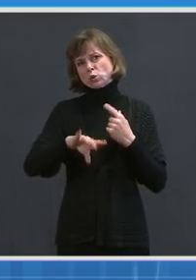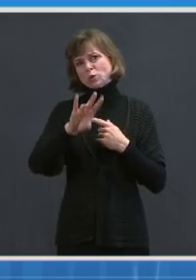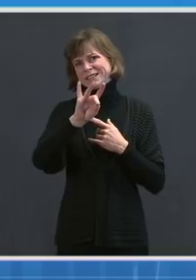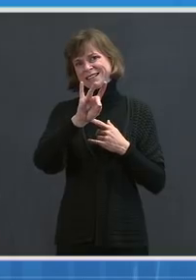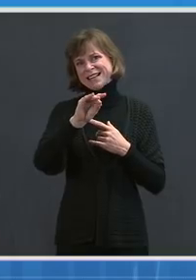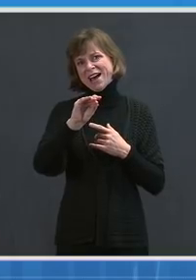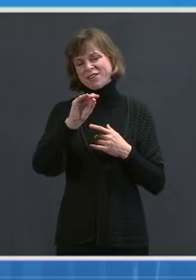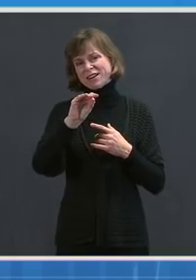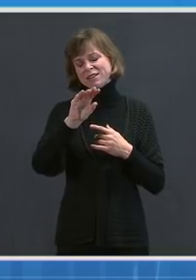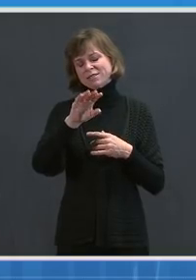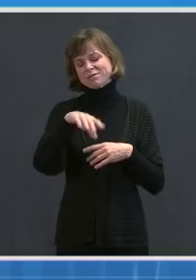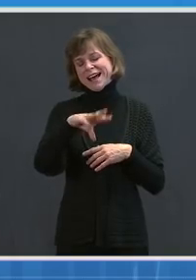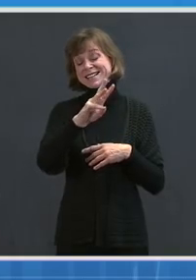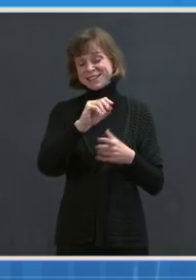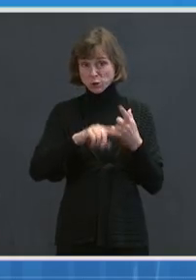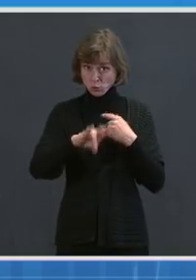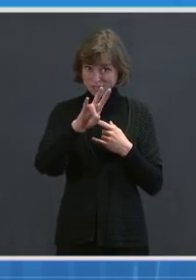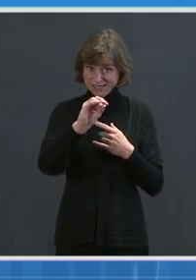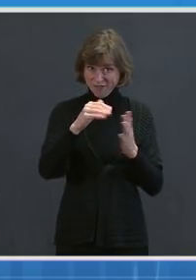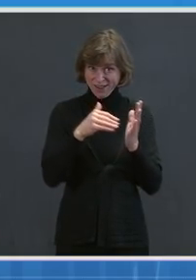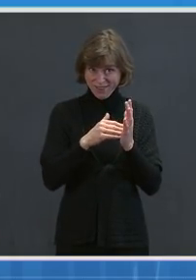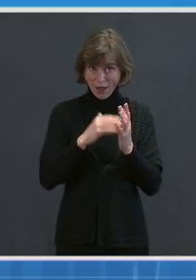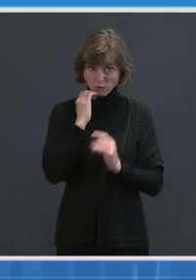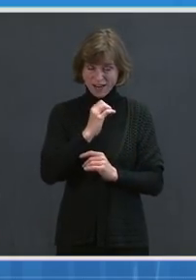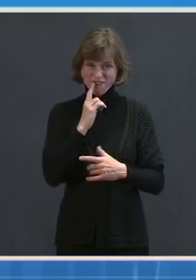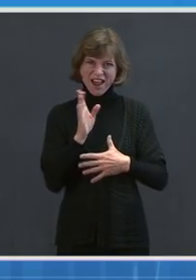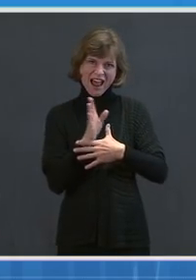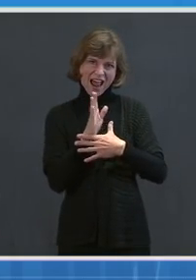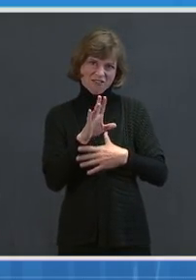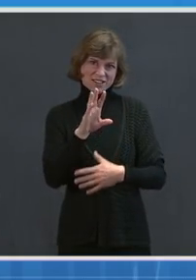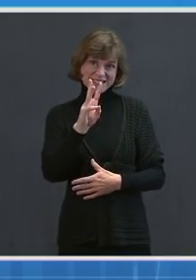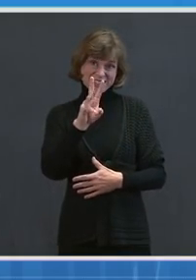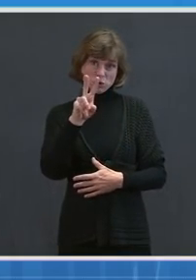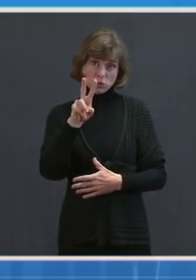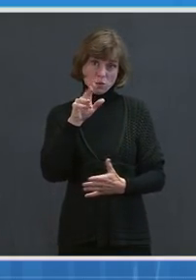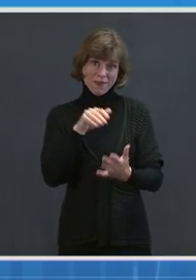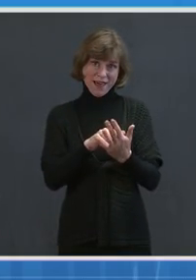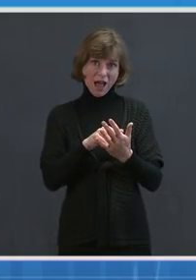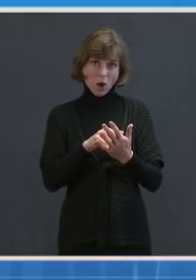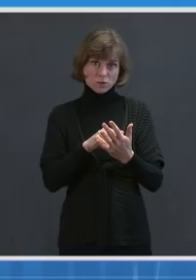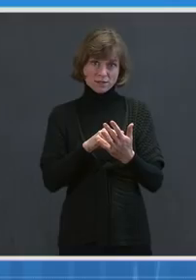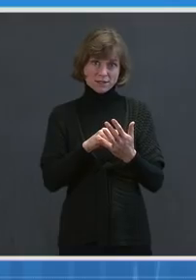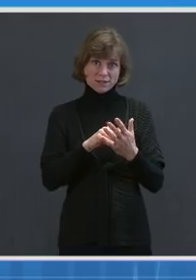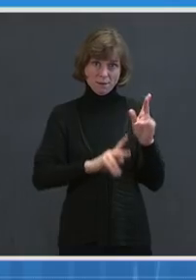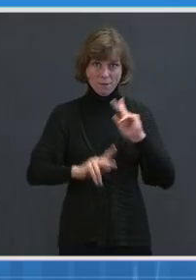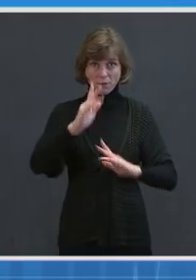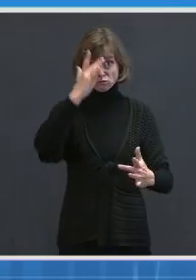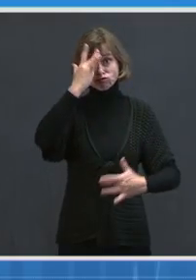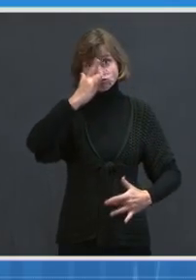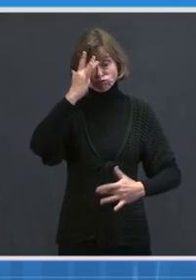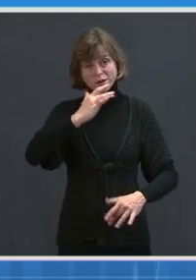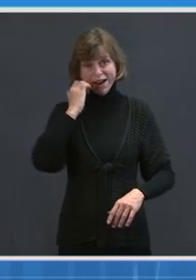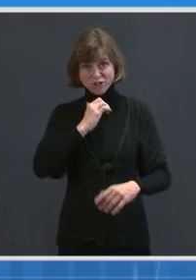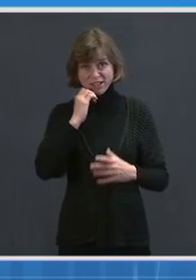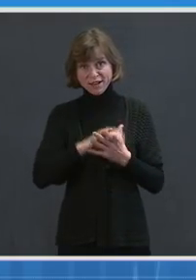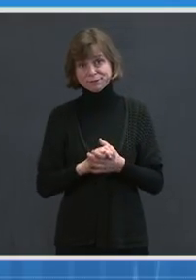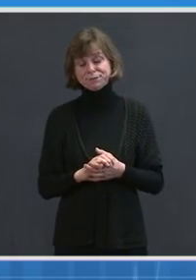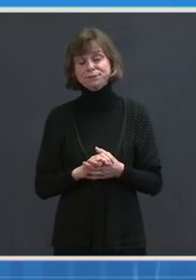with the most recent seven-day average of 62,000 cases per day. We also continue to see deaths